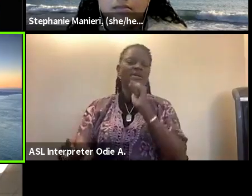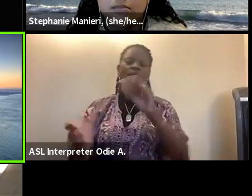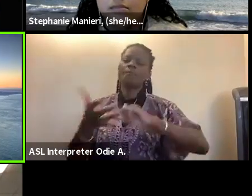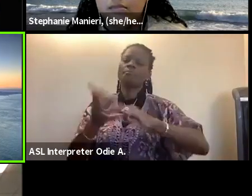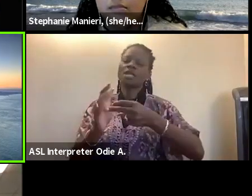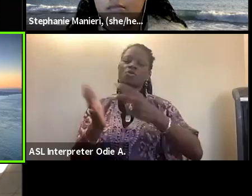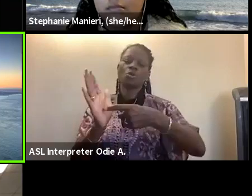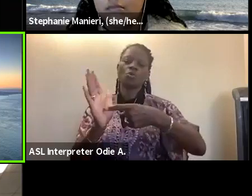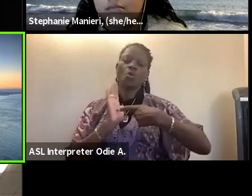In addition,